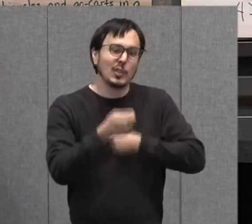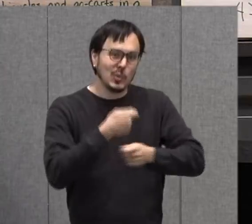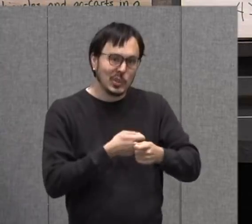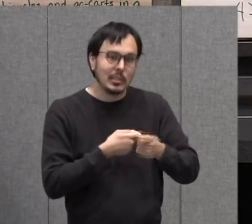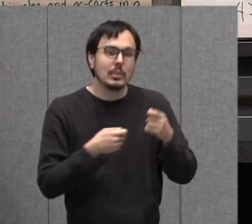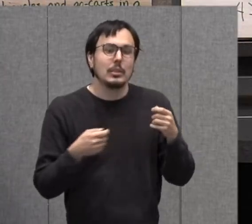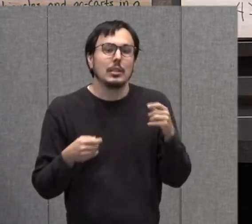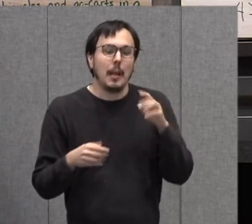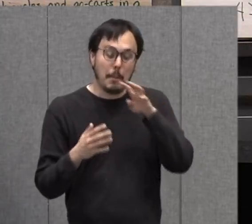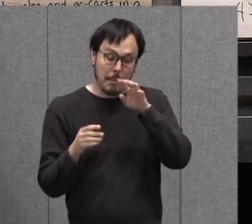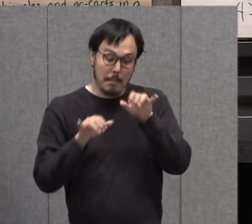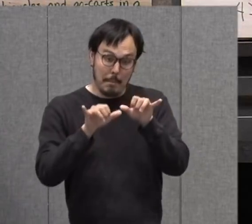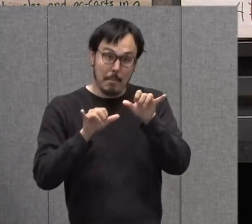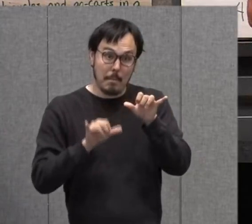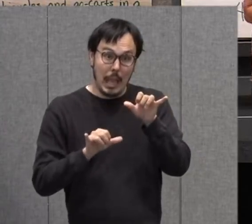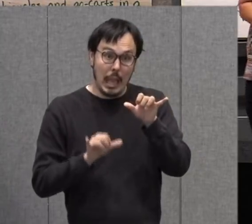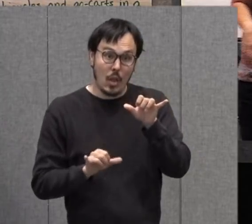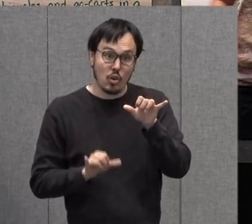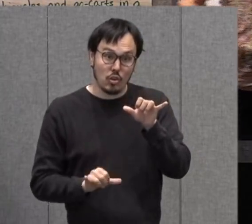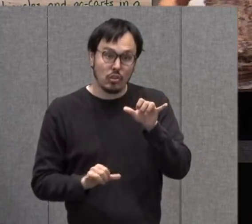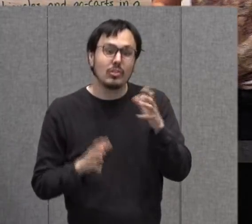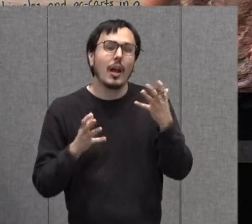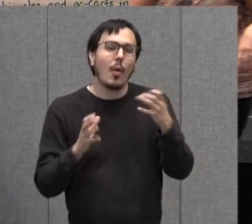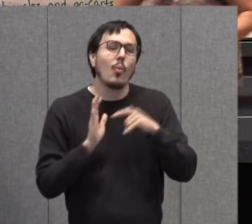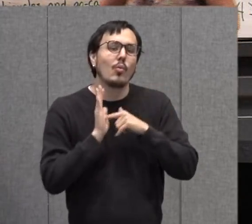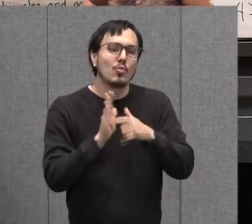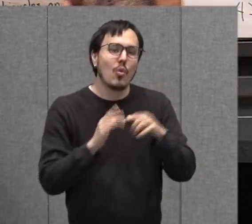to looking at some fractions. With that,